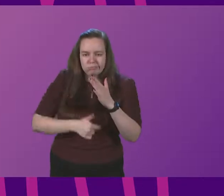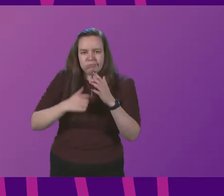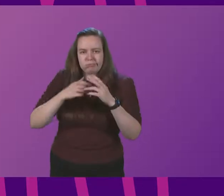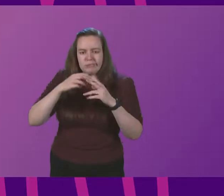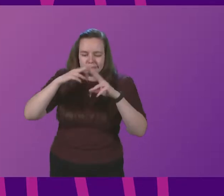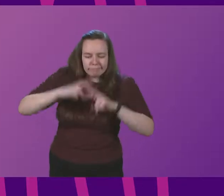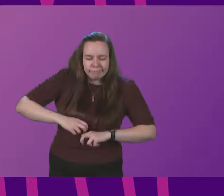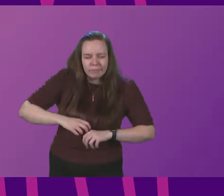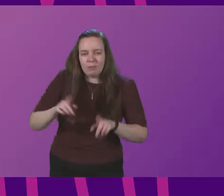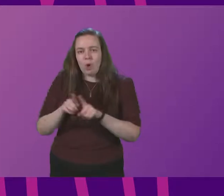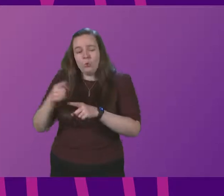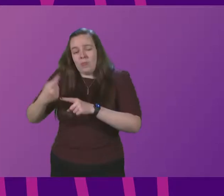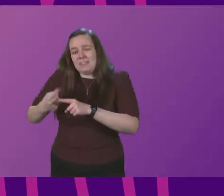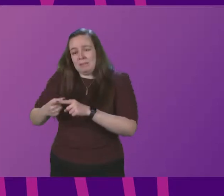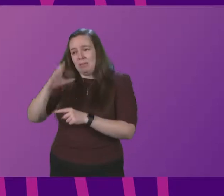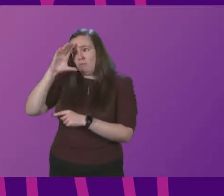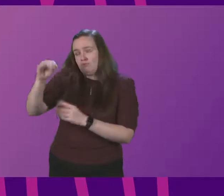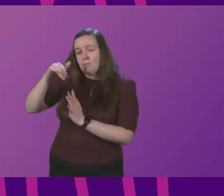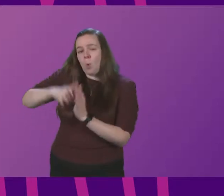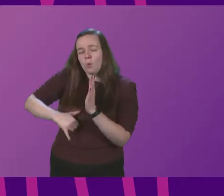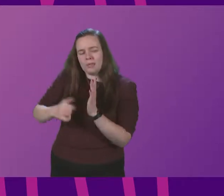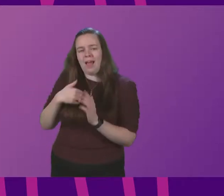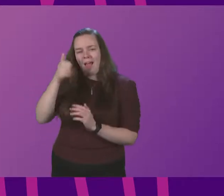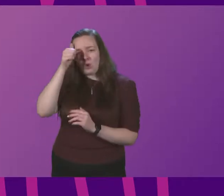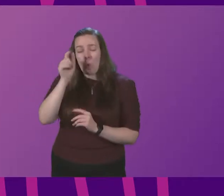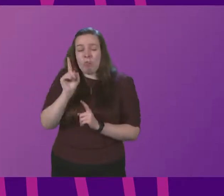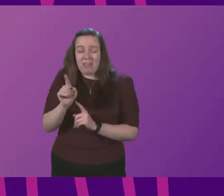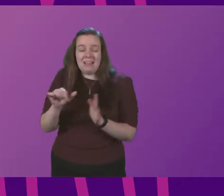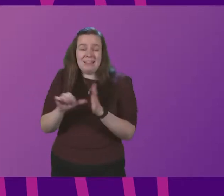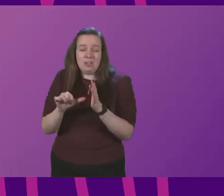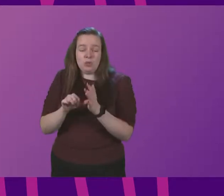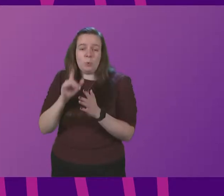speed of reporting. I know that Lady Poole feels that issue very acutely.